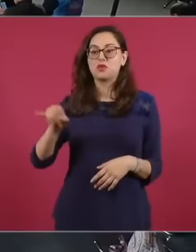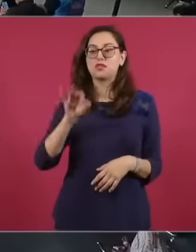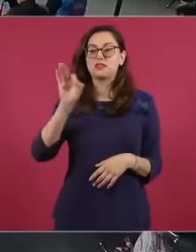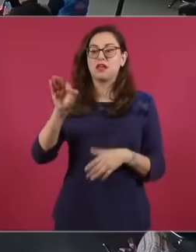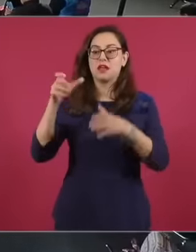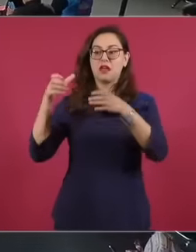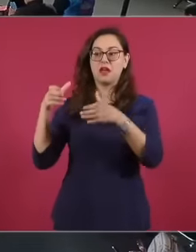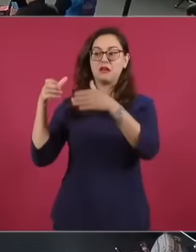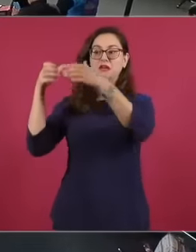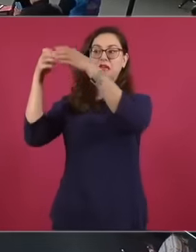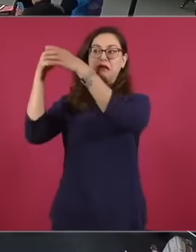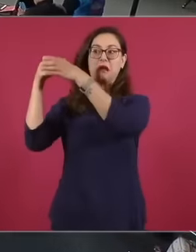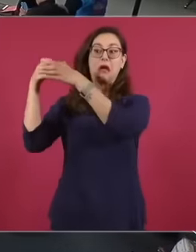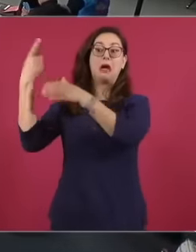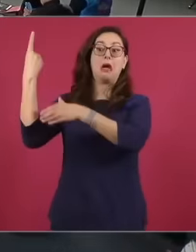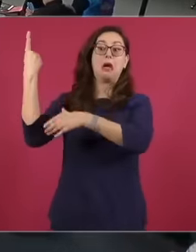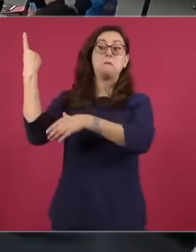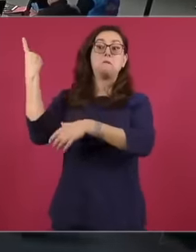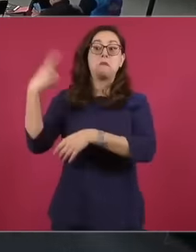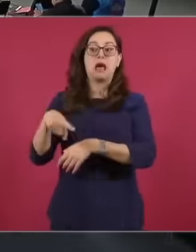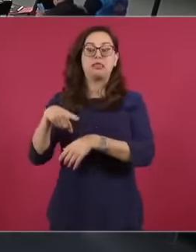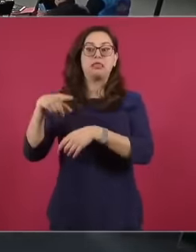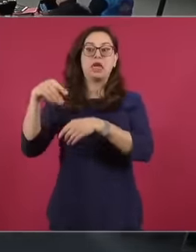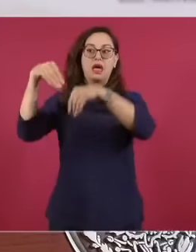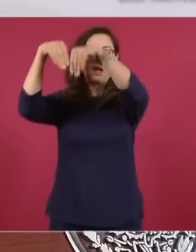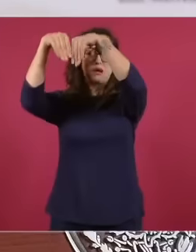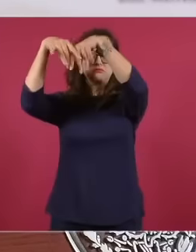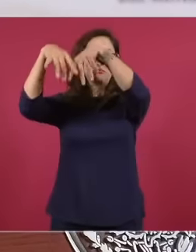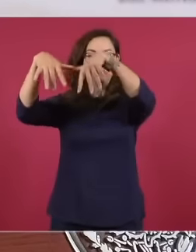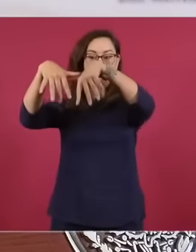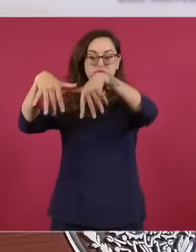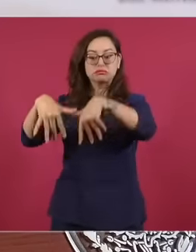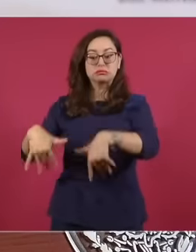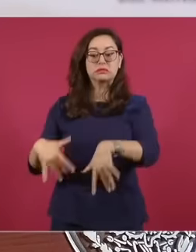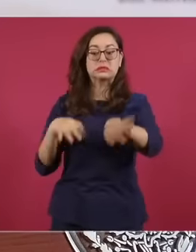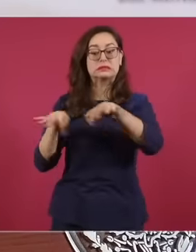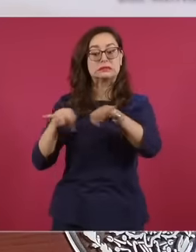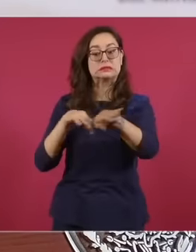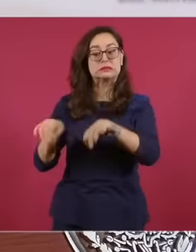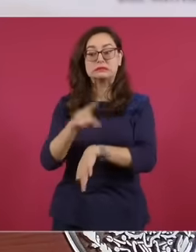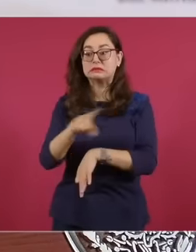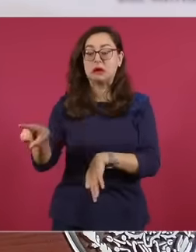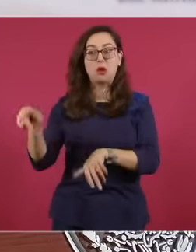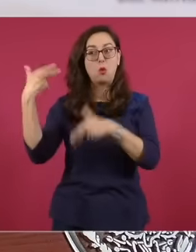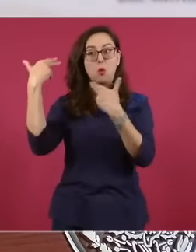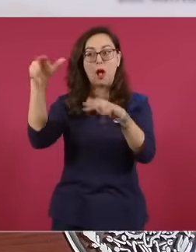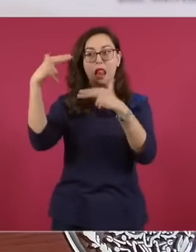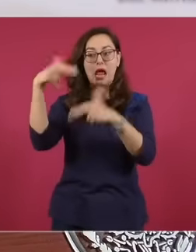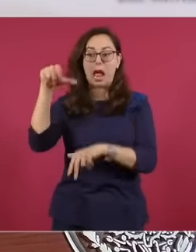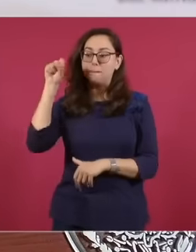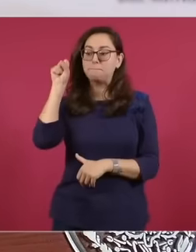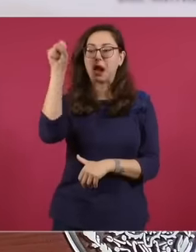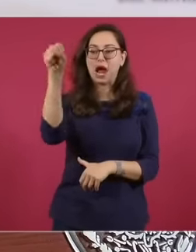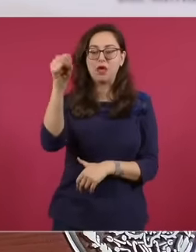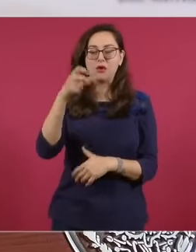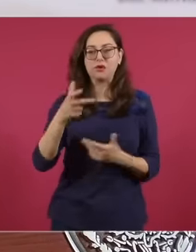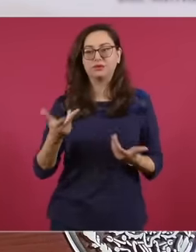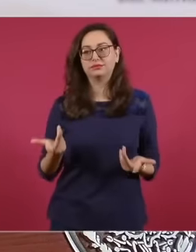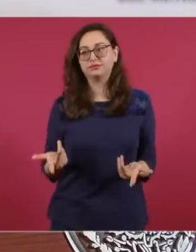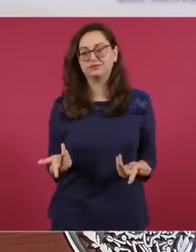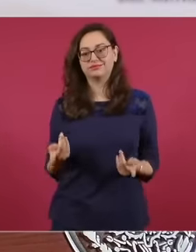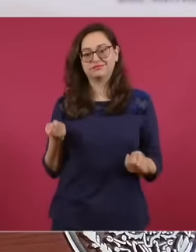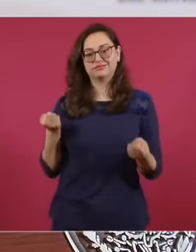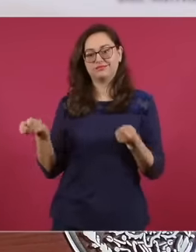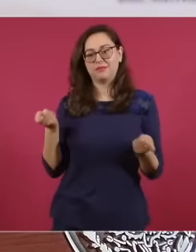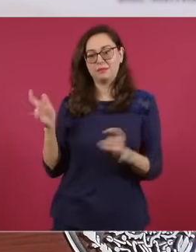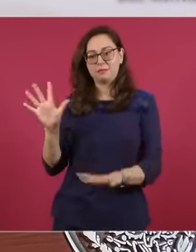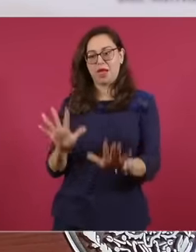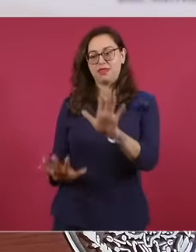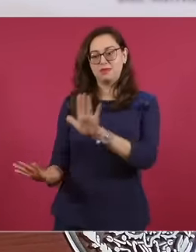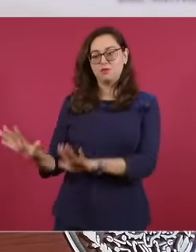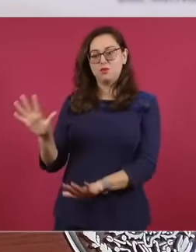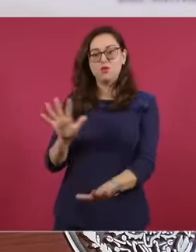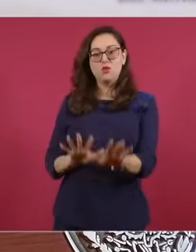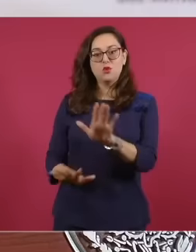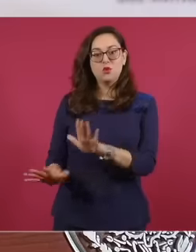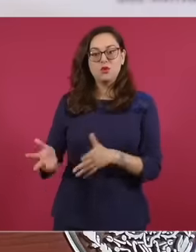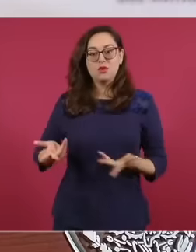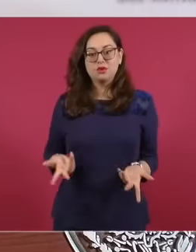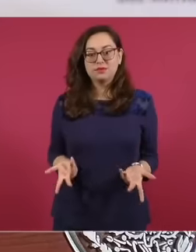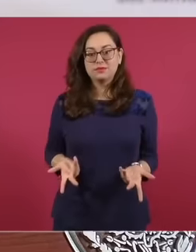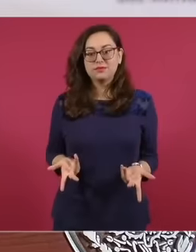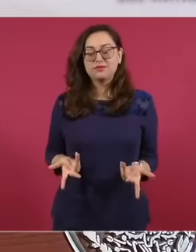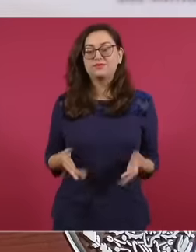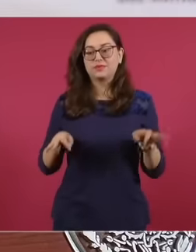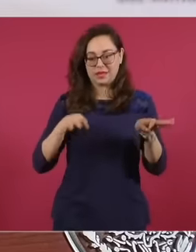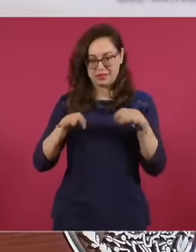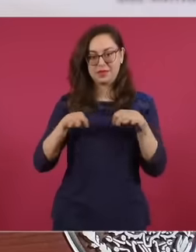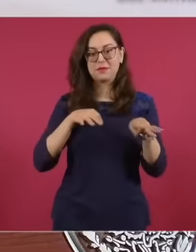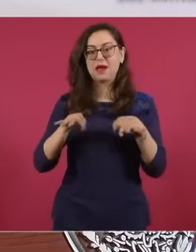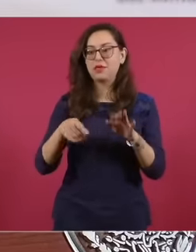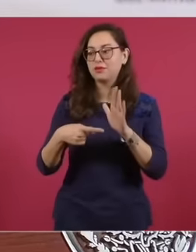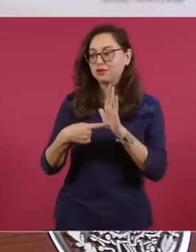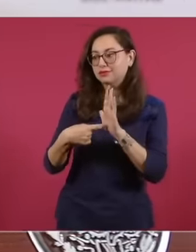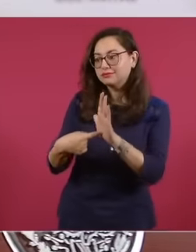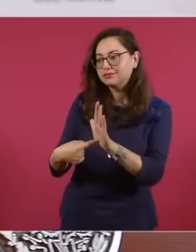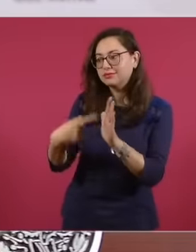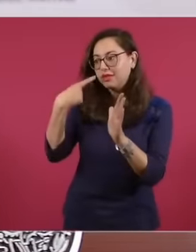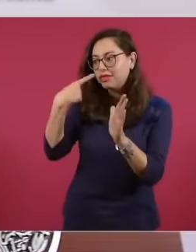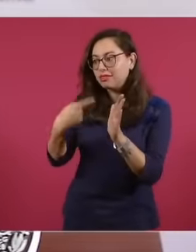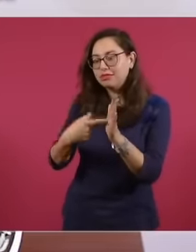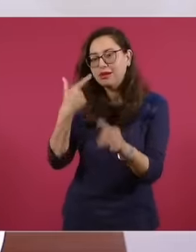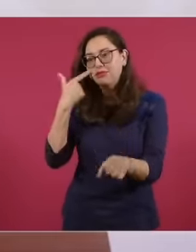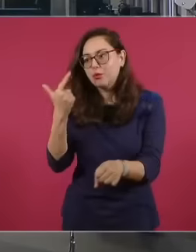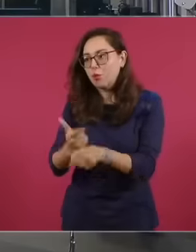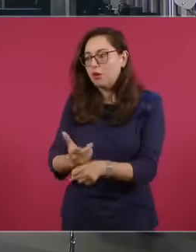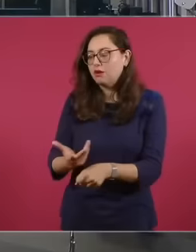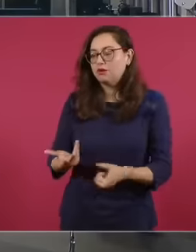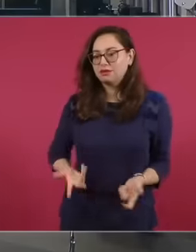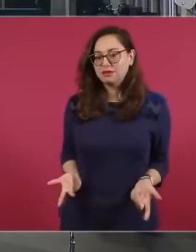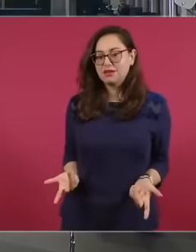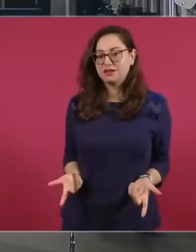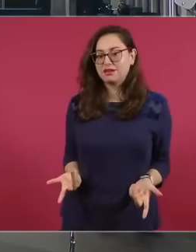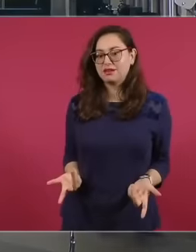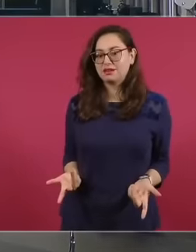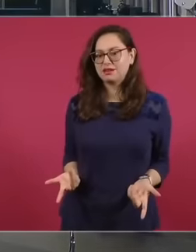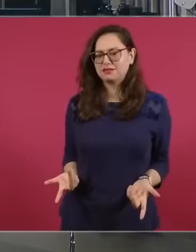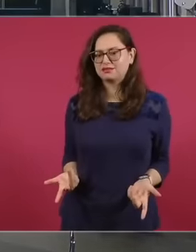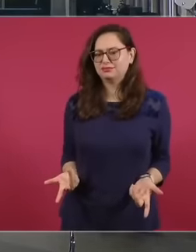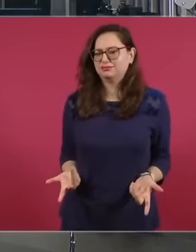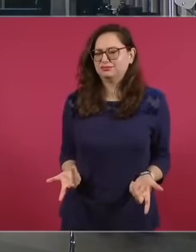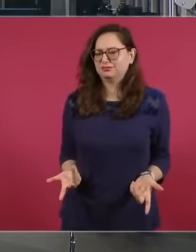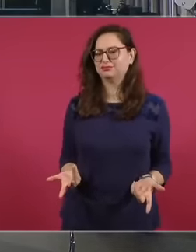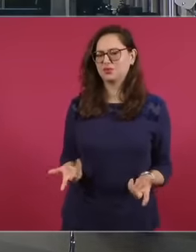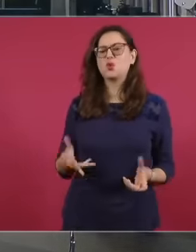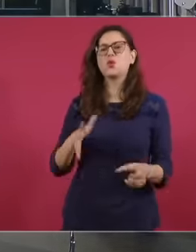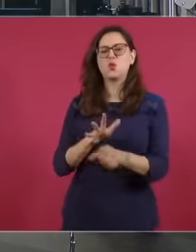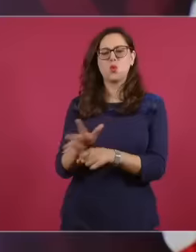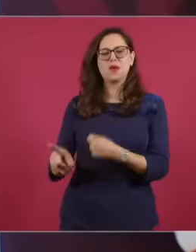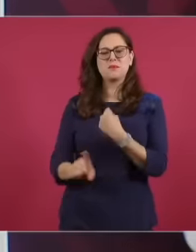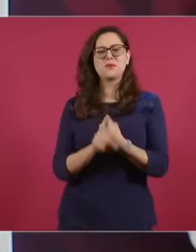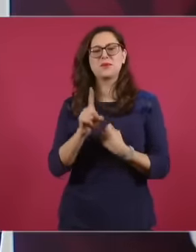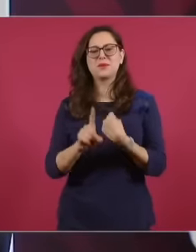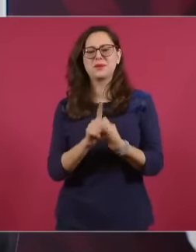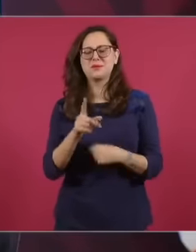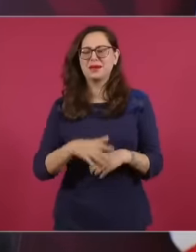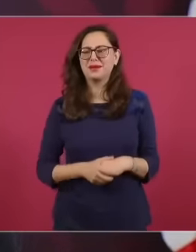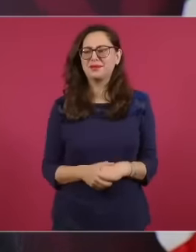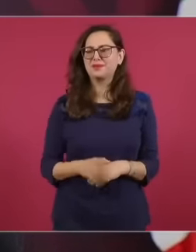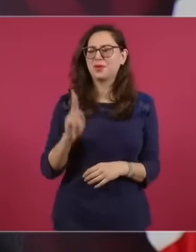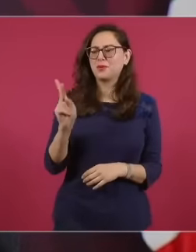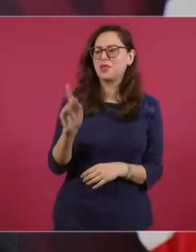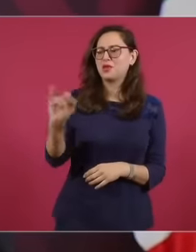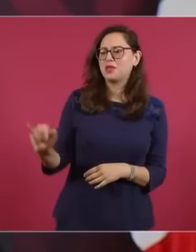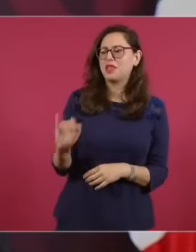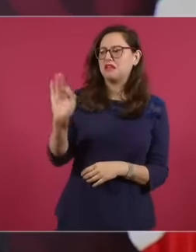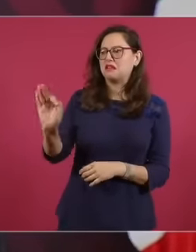why there is so much interest in maintaining the judicial power without